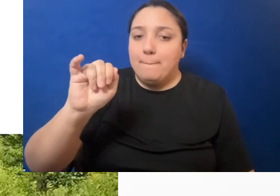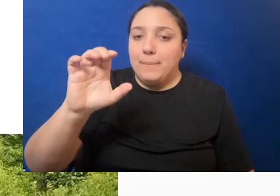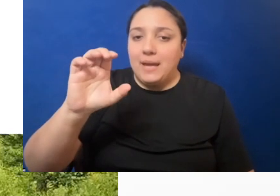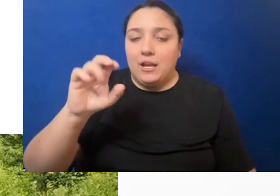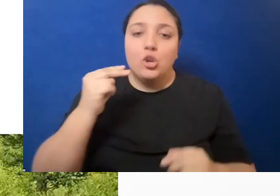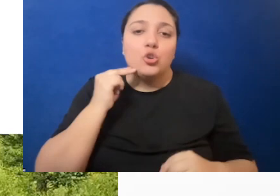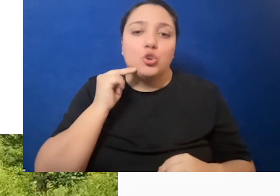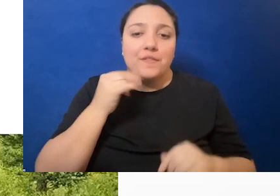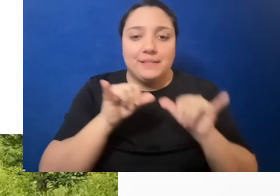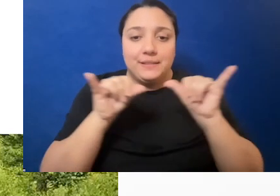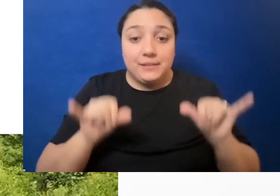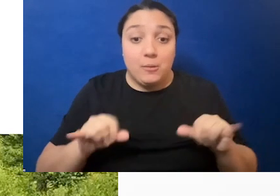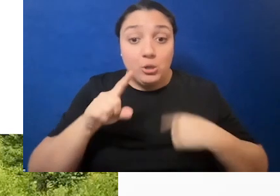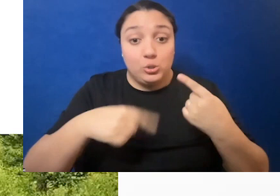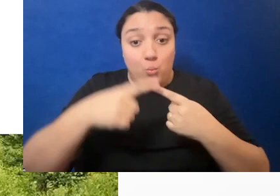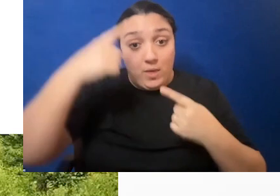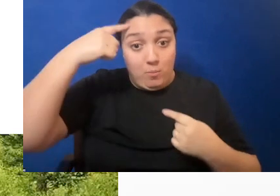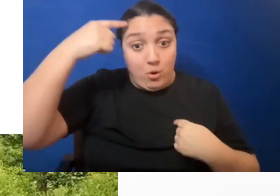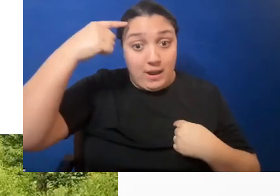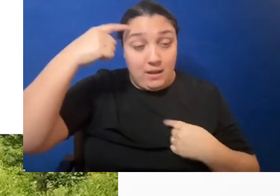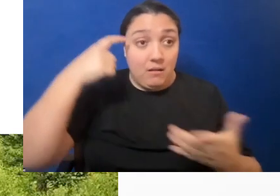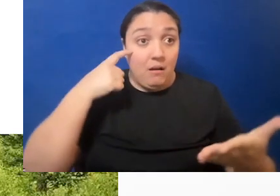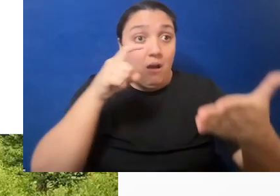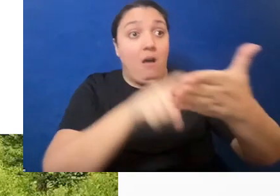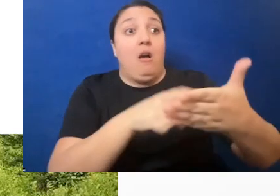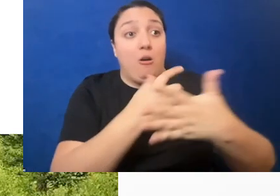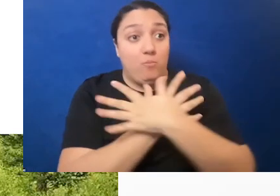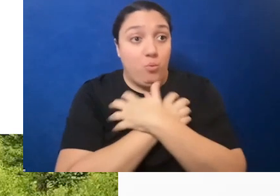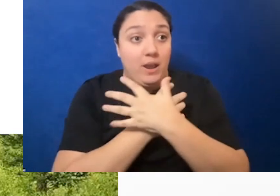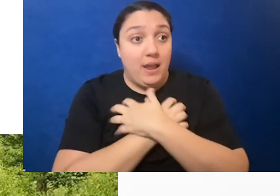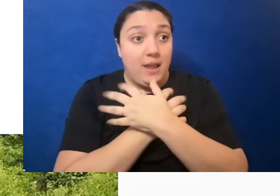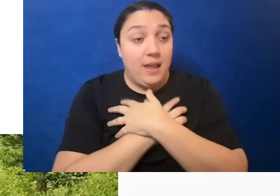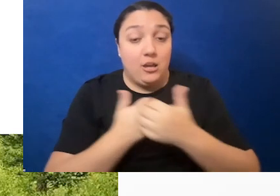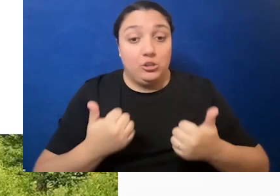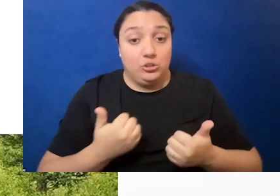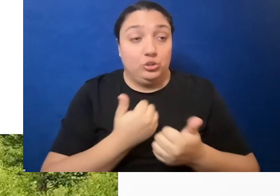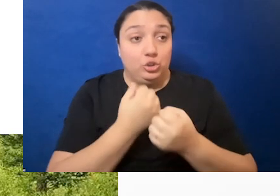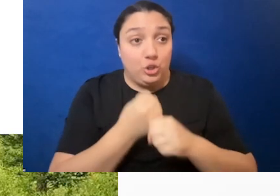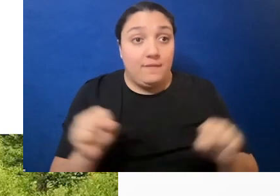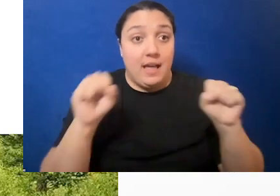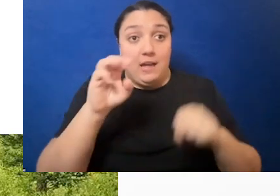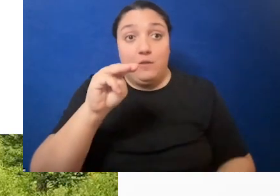TRIGGERS THE FLIGHT OR FIGHT RESPONSE. WE RUN AWAY OR STAY AND FIGHT.